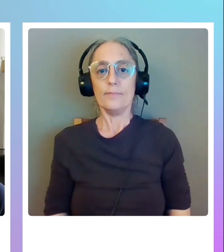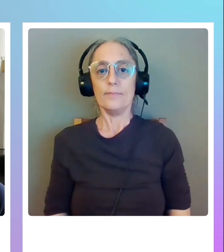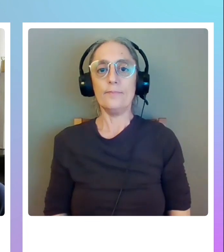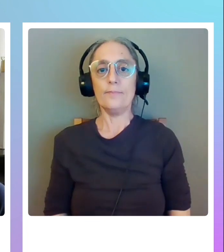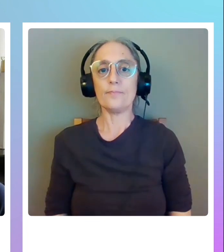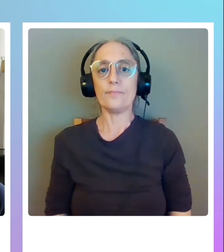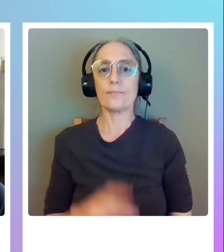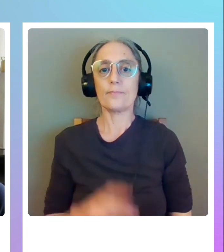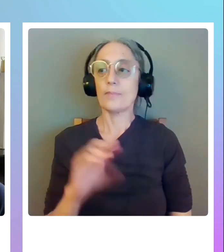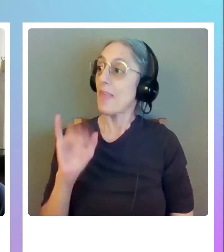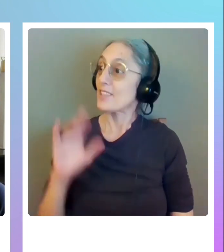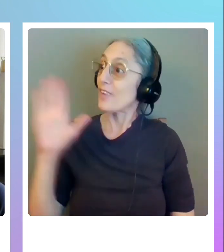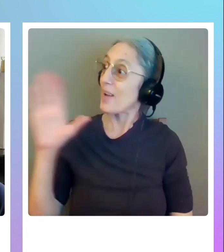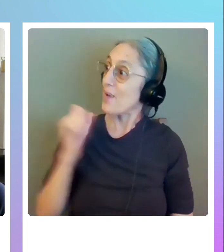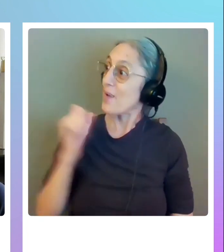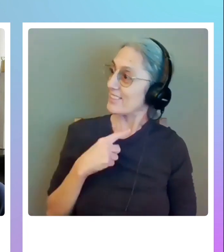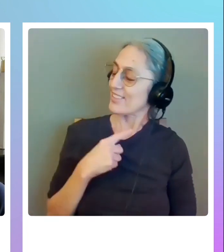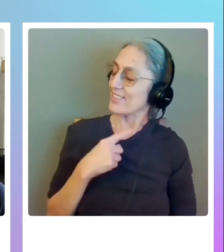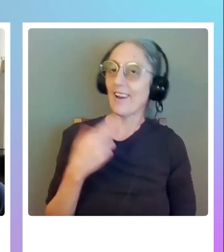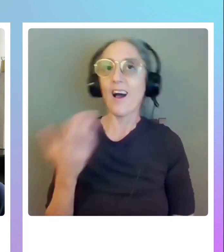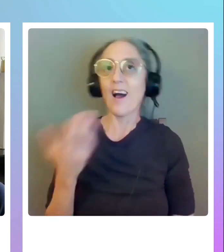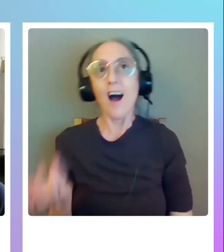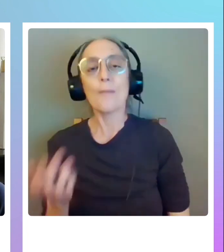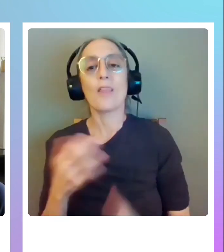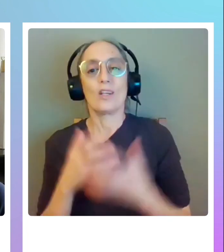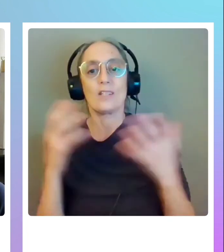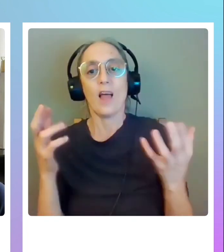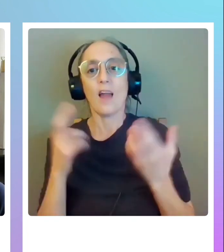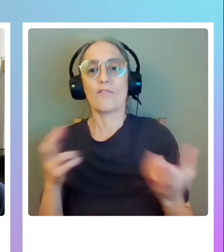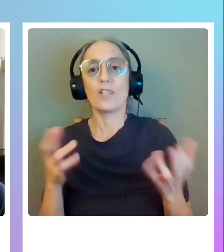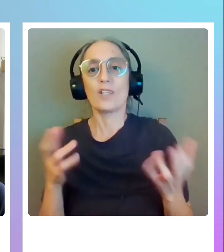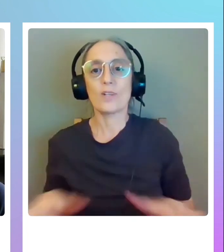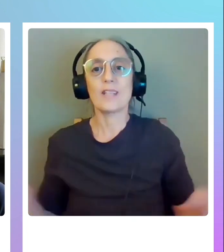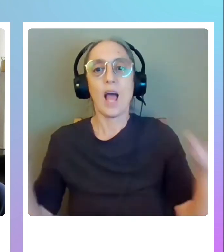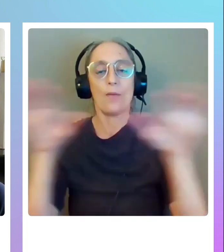That's a great question. So I mean, there's a lot of resources out there.